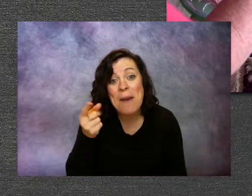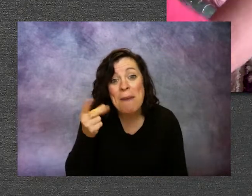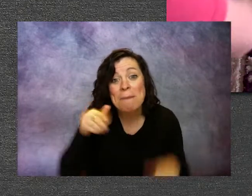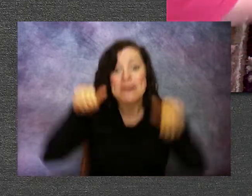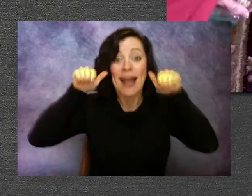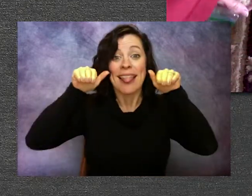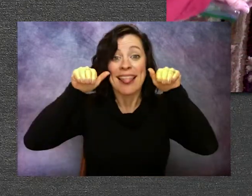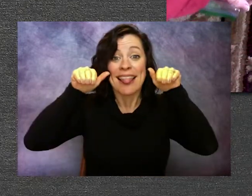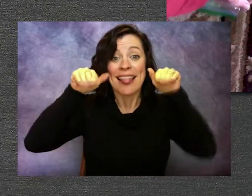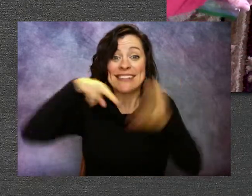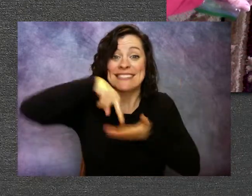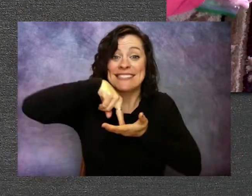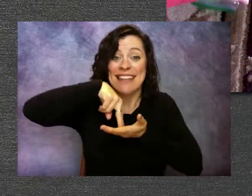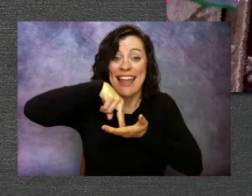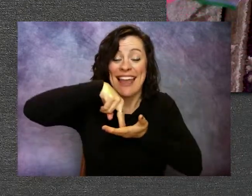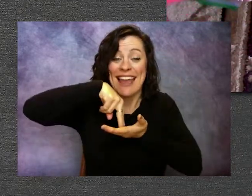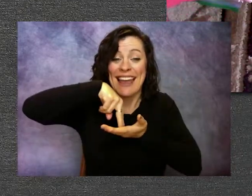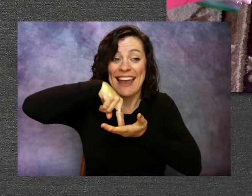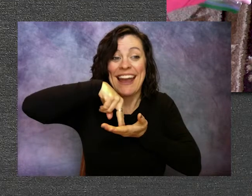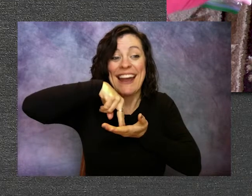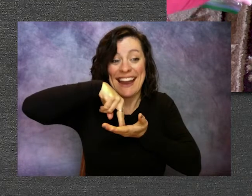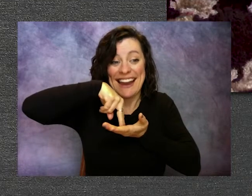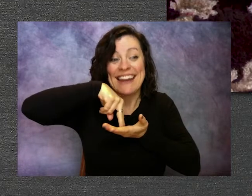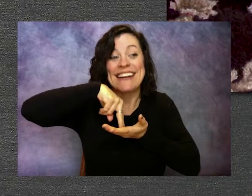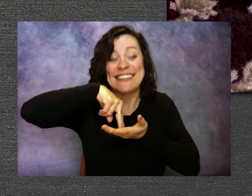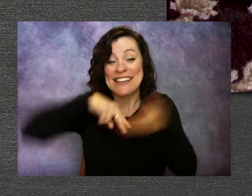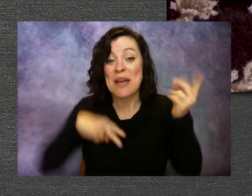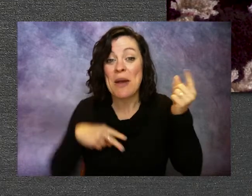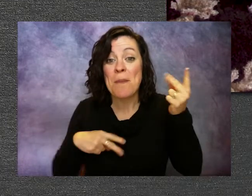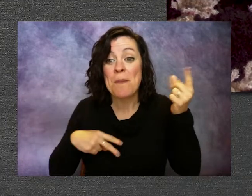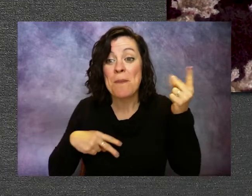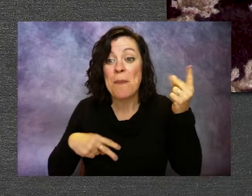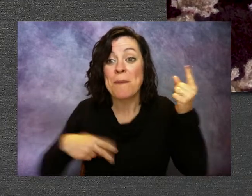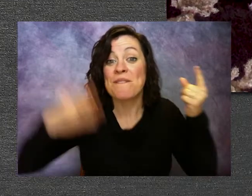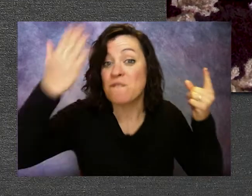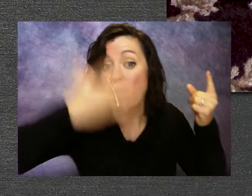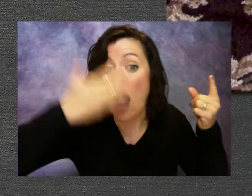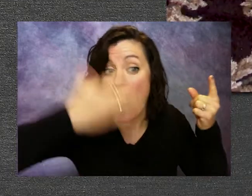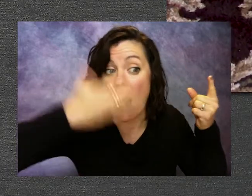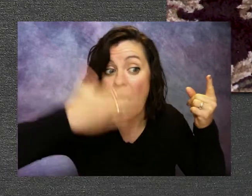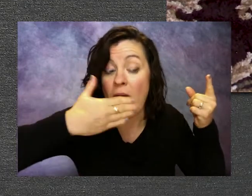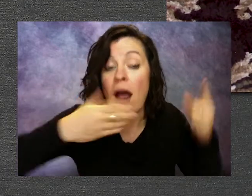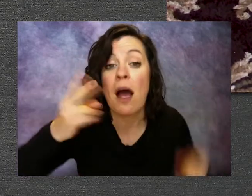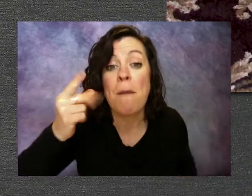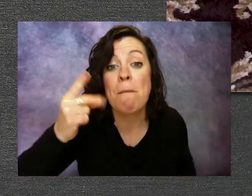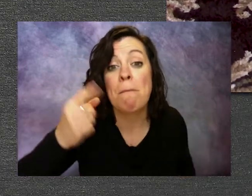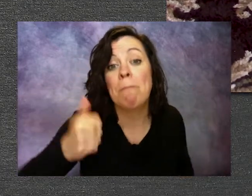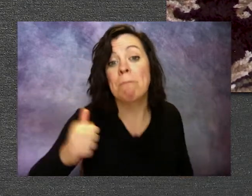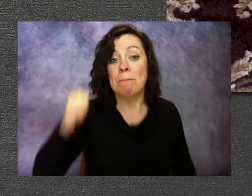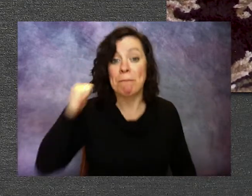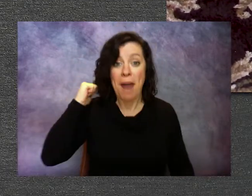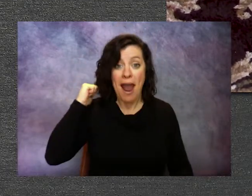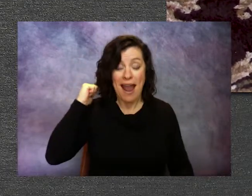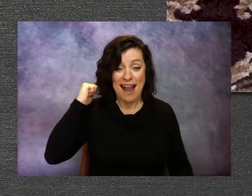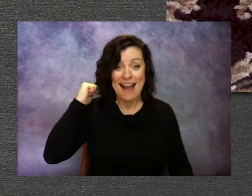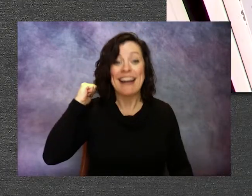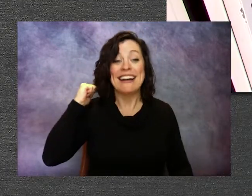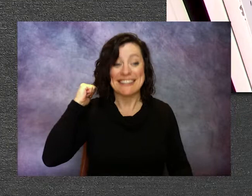Stand. Stand, up. Puppy in the front. Puppy from the back.